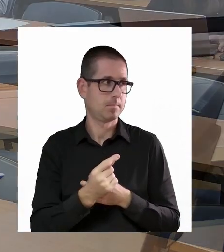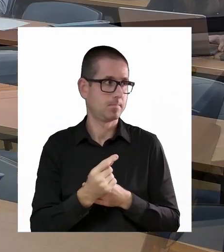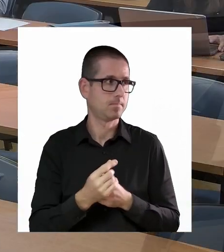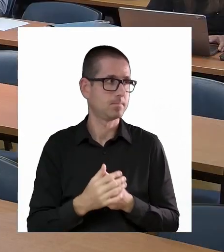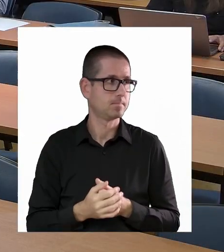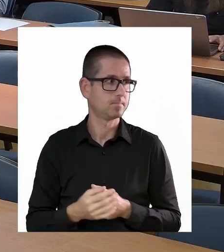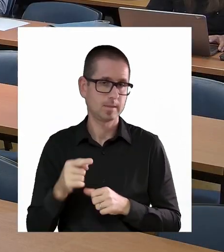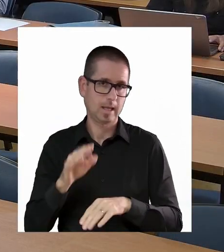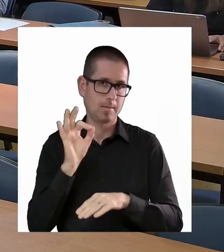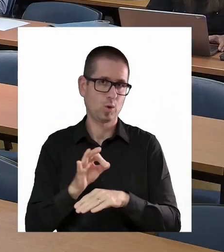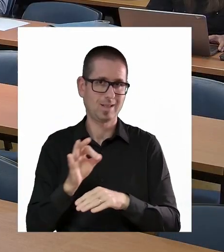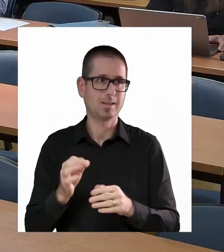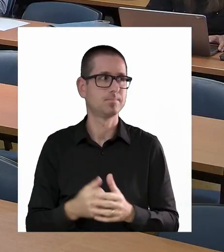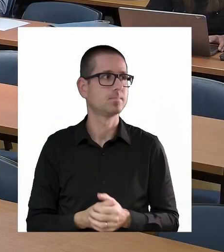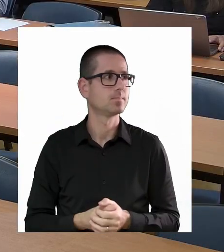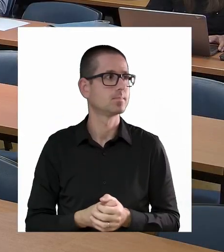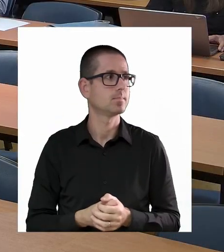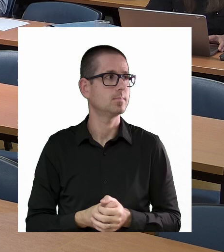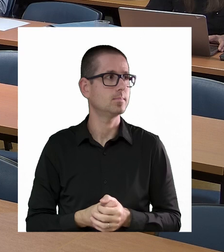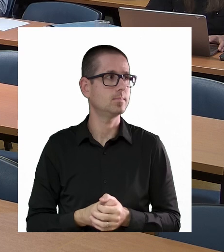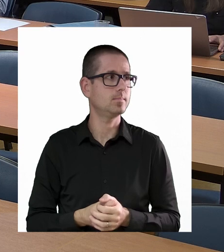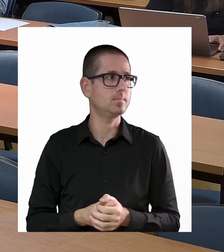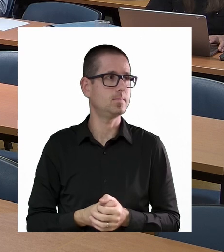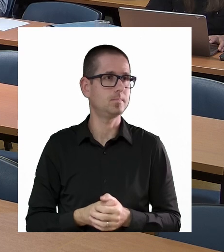project. Okay, so the last question is